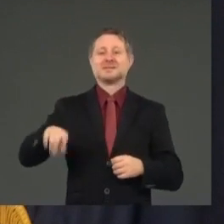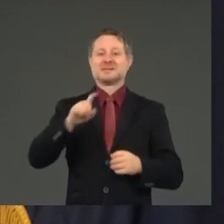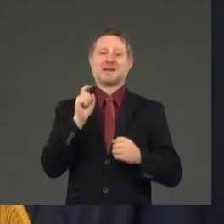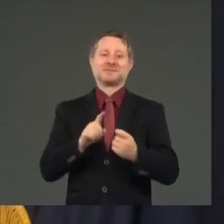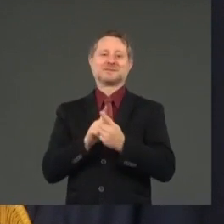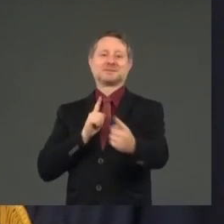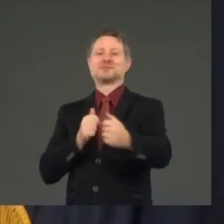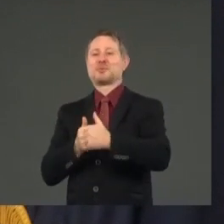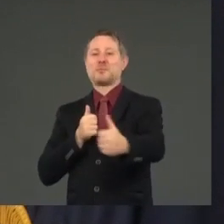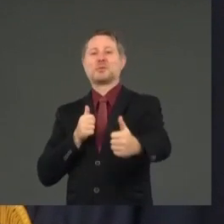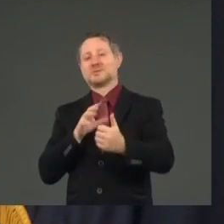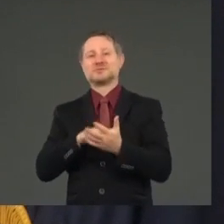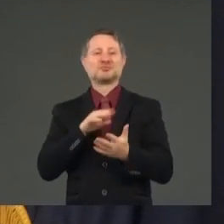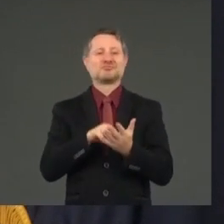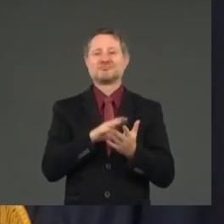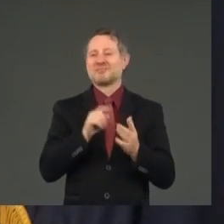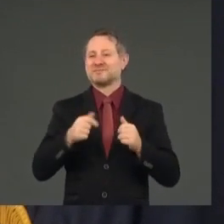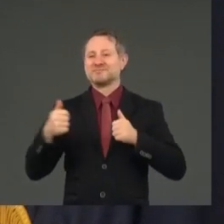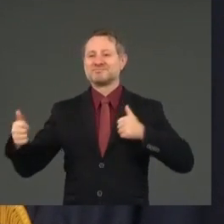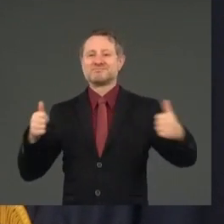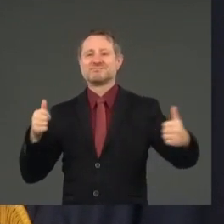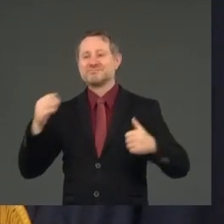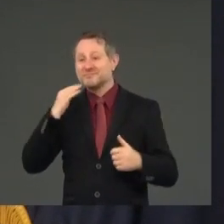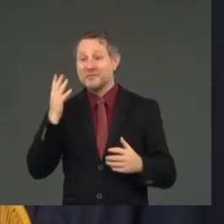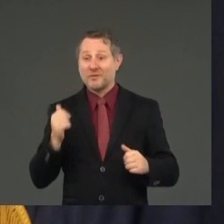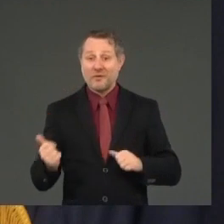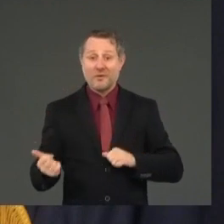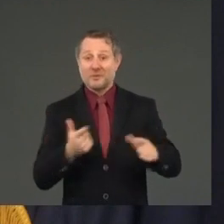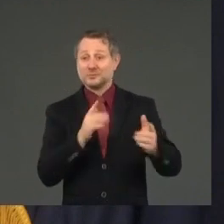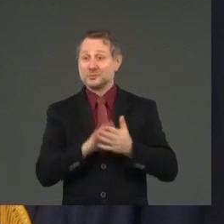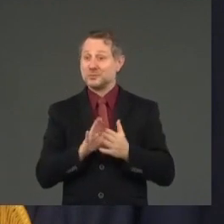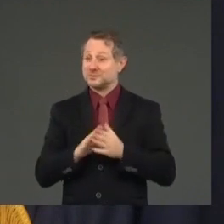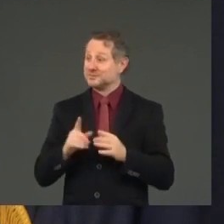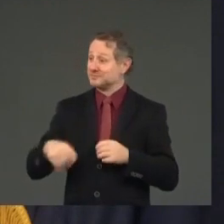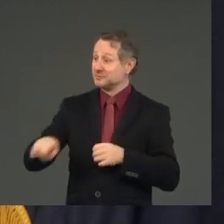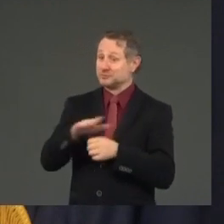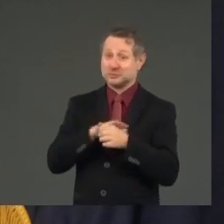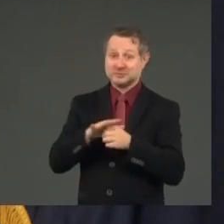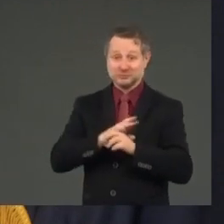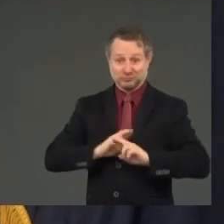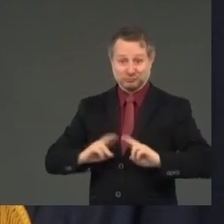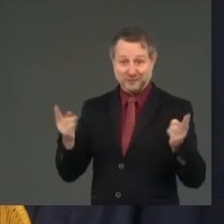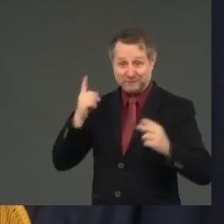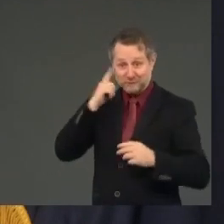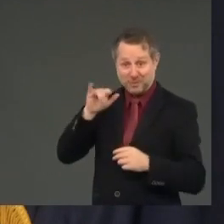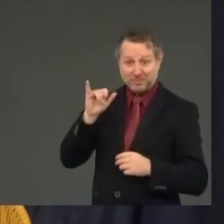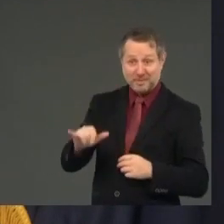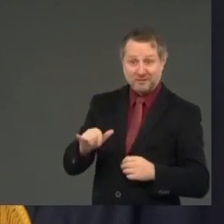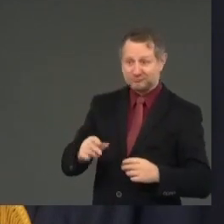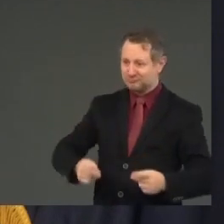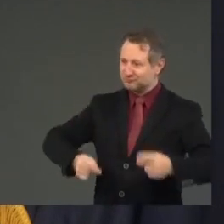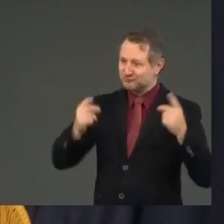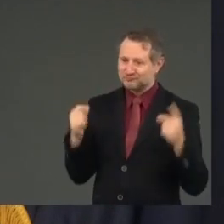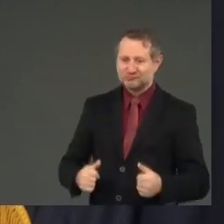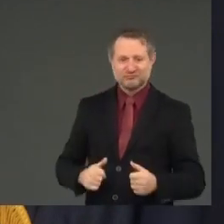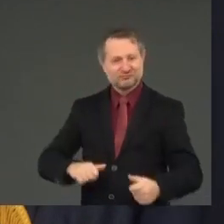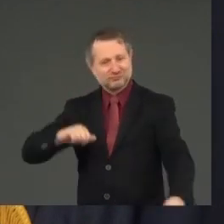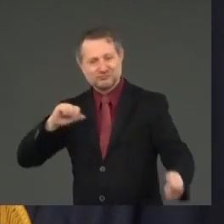CORONAVIRUS, ET CETERA. SO YOU HAVE TO GO TO REMOTE LEARNING.